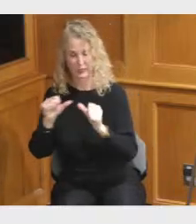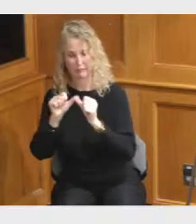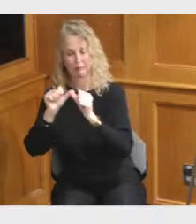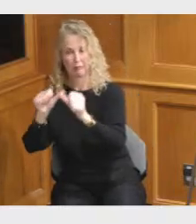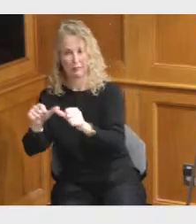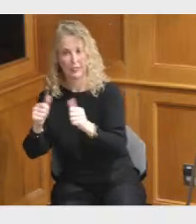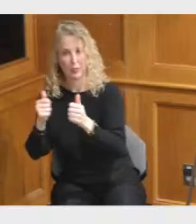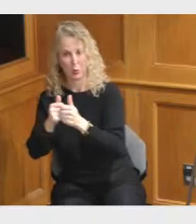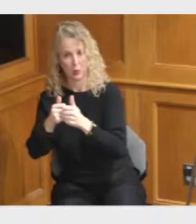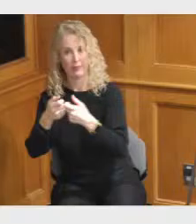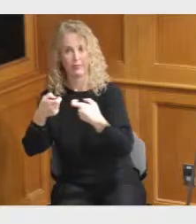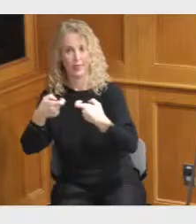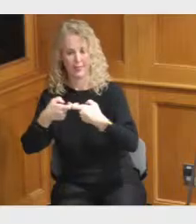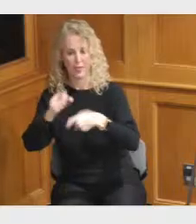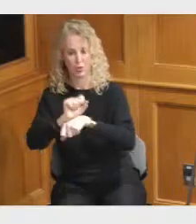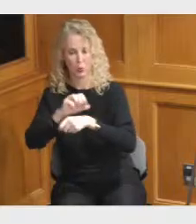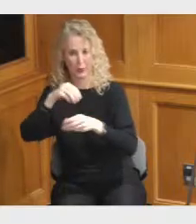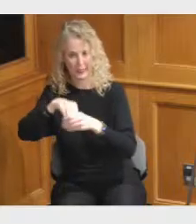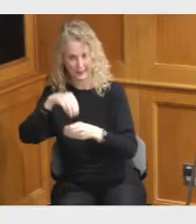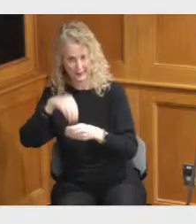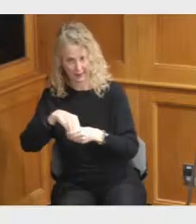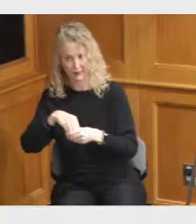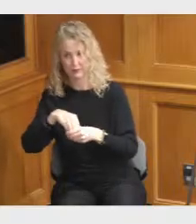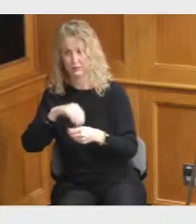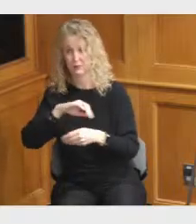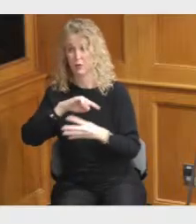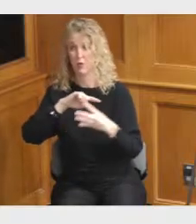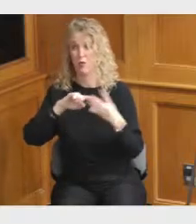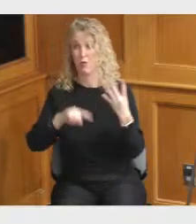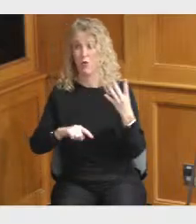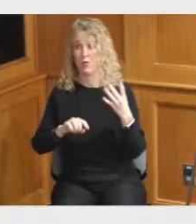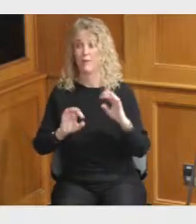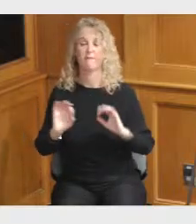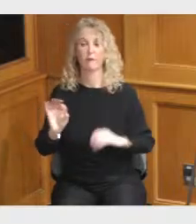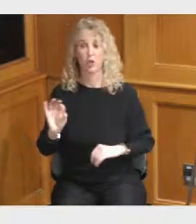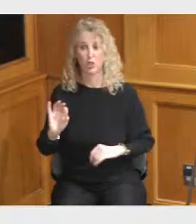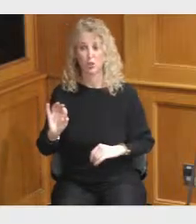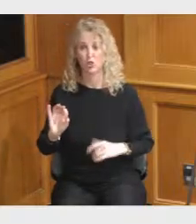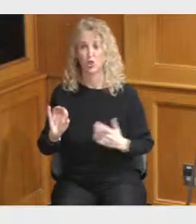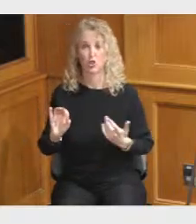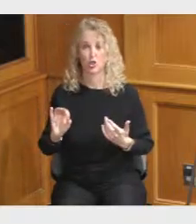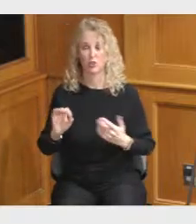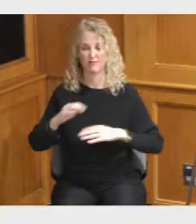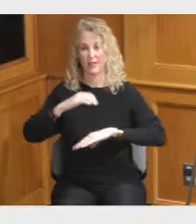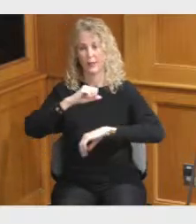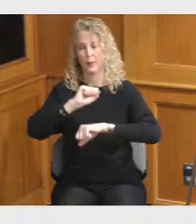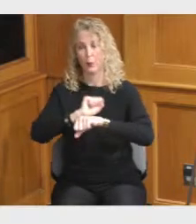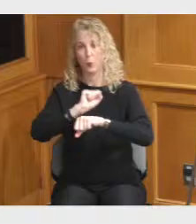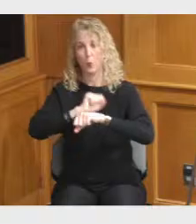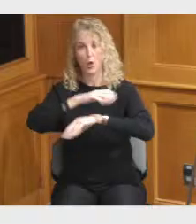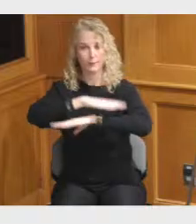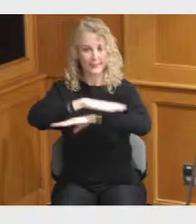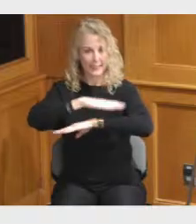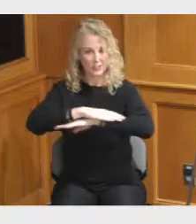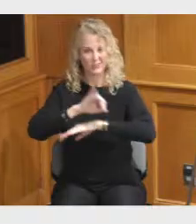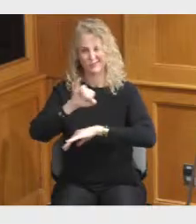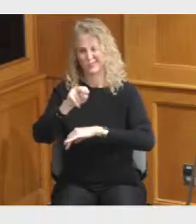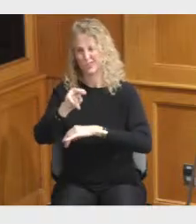finishes all of the furniture and workstations are due in the end of June and that will be our